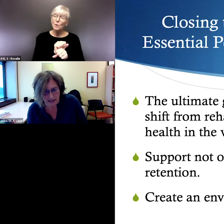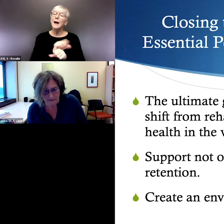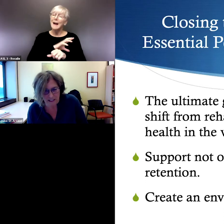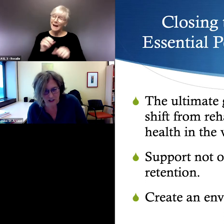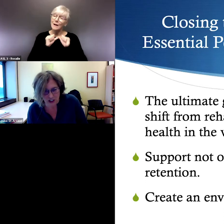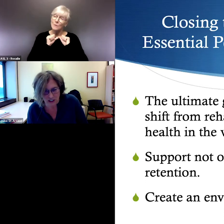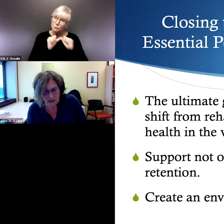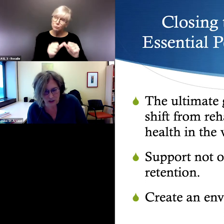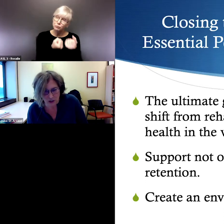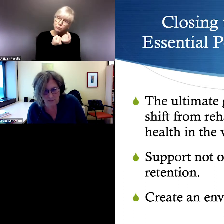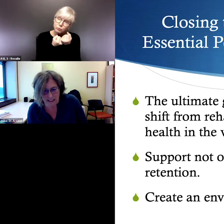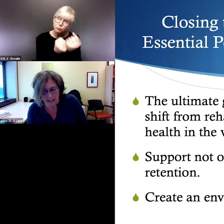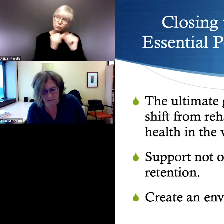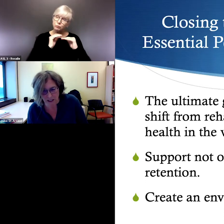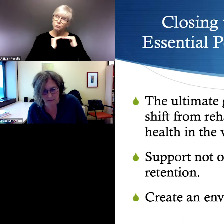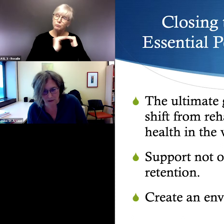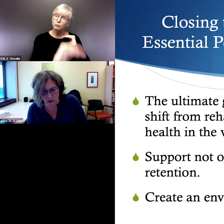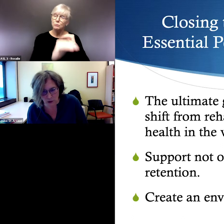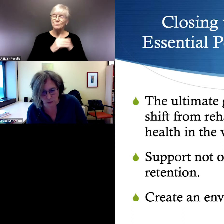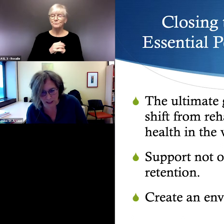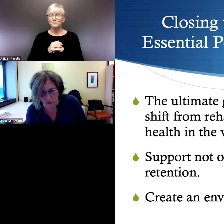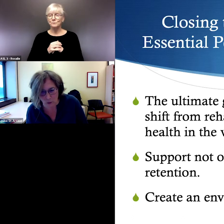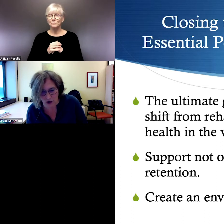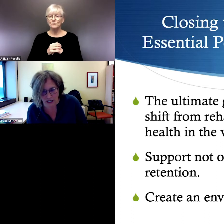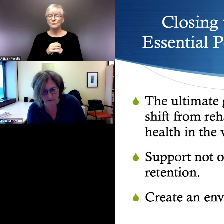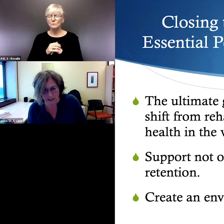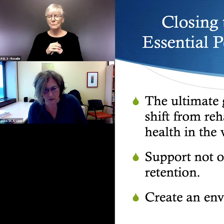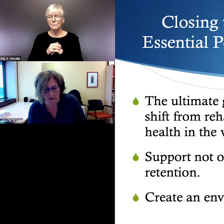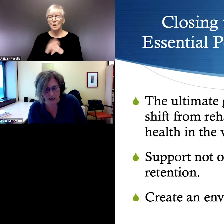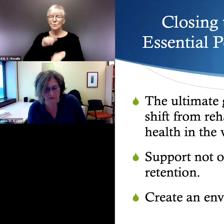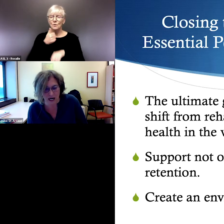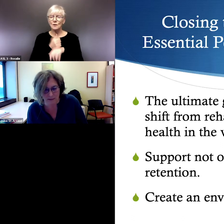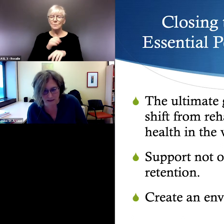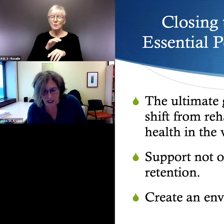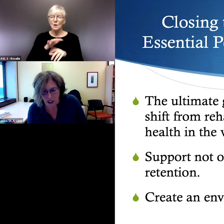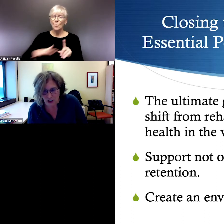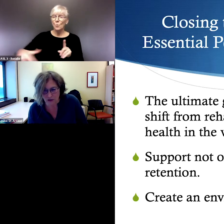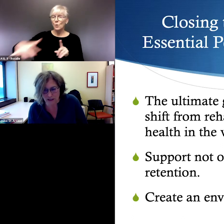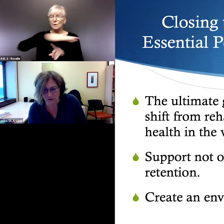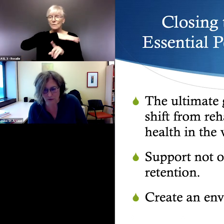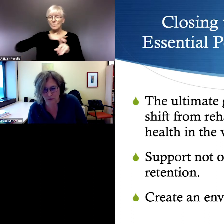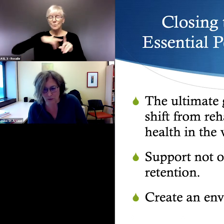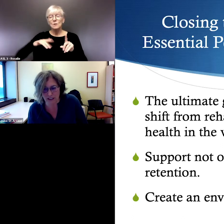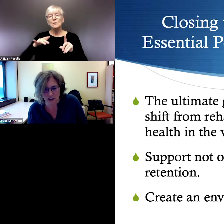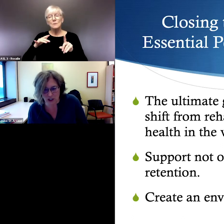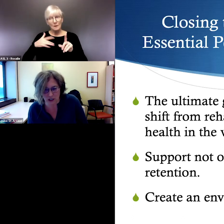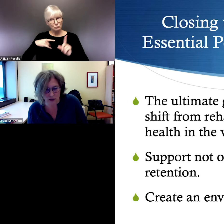This condition also makes it possible to create a work environment conducive to the retention of